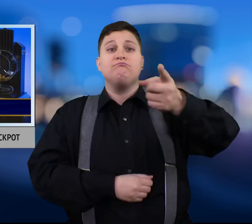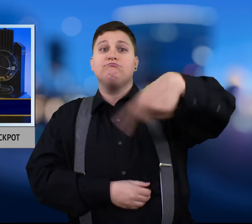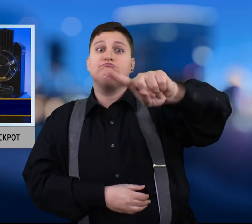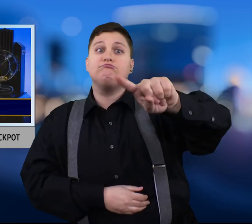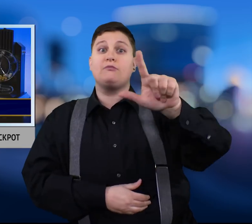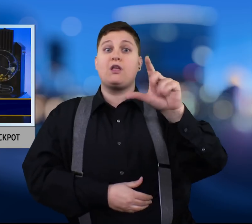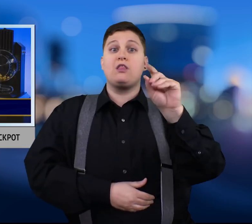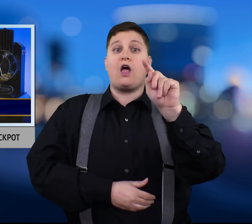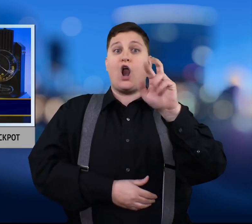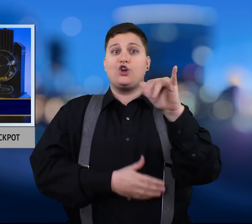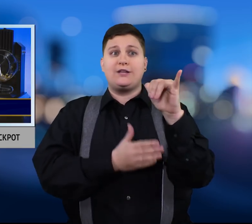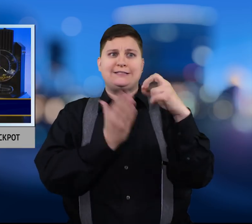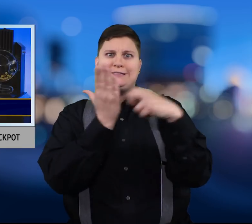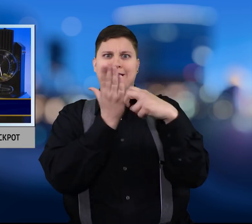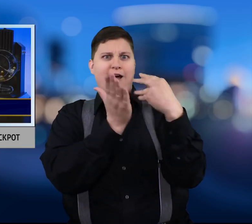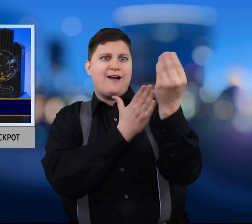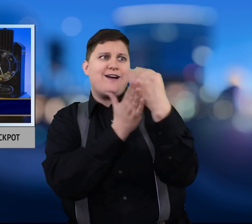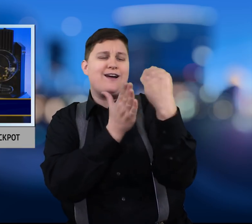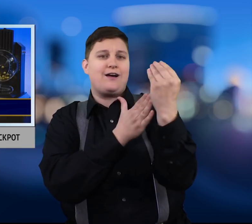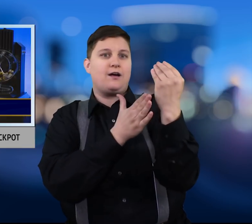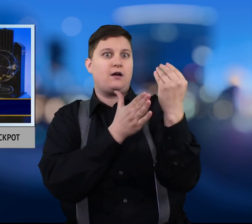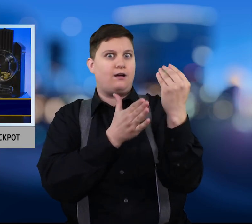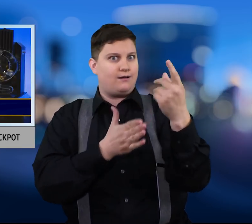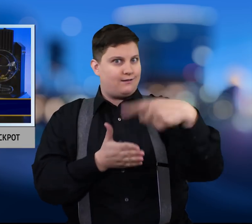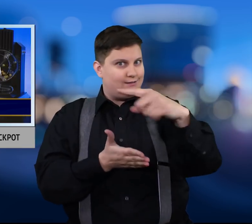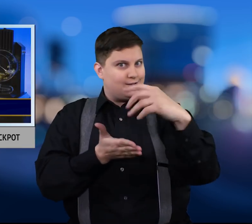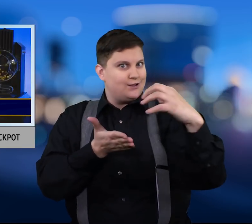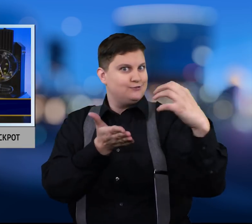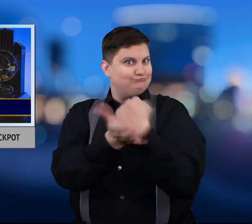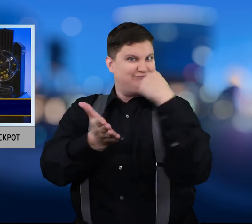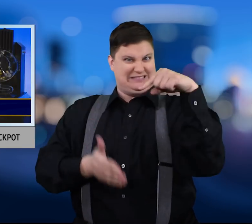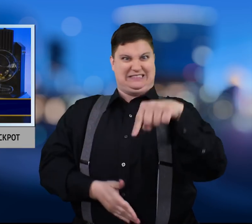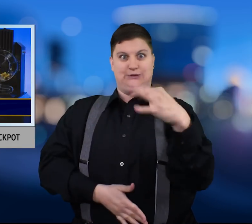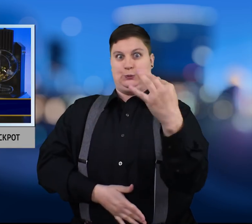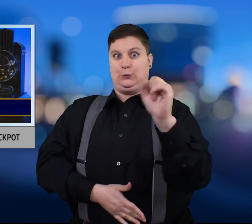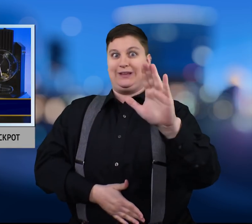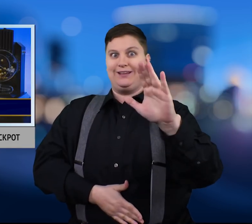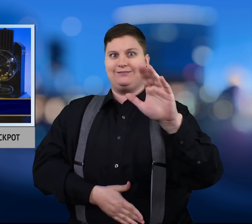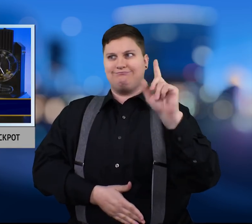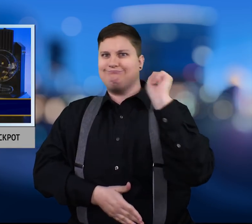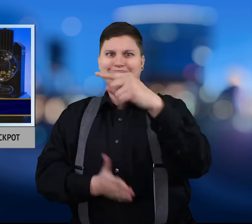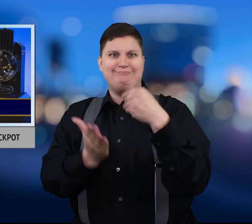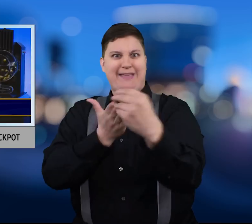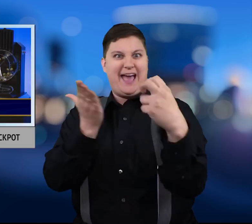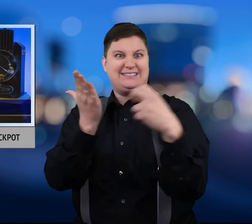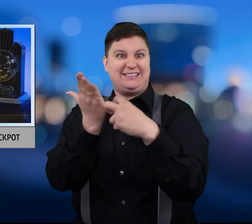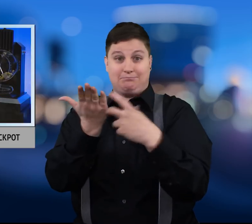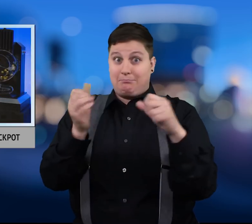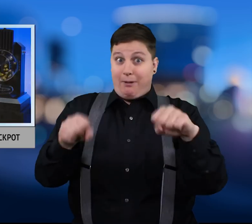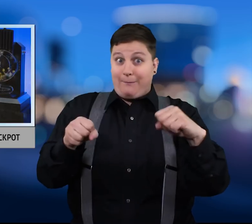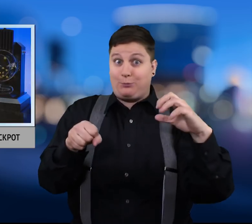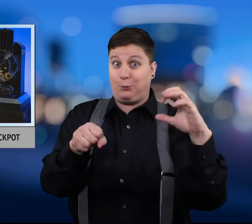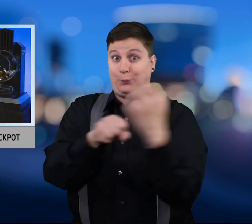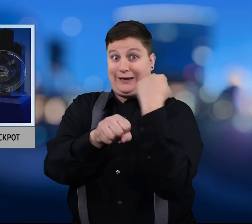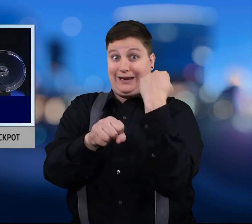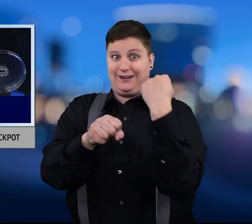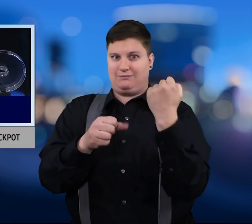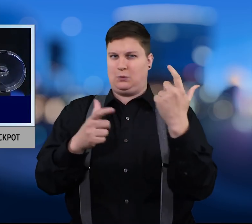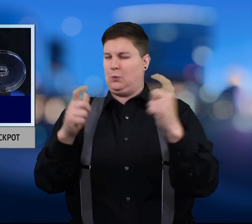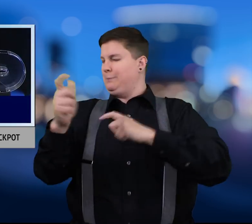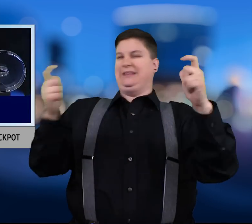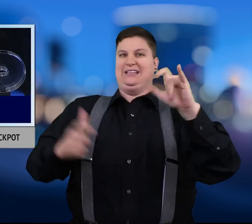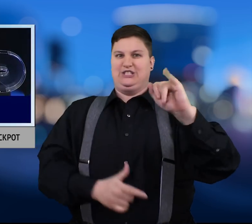Lottery players do have another chance to grab a massive jackpot this weekend.